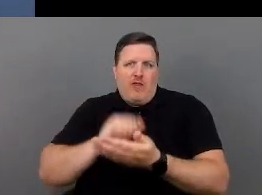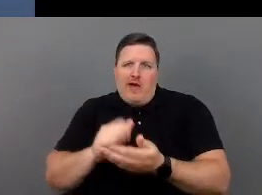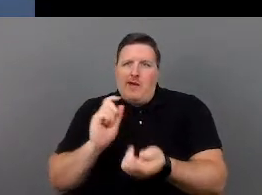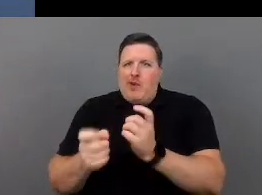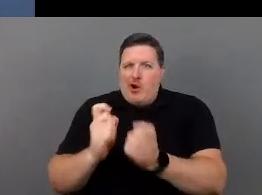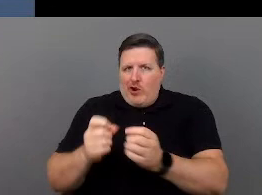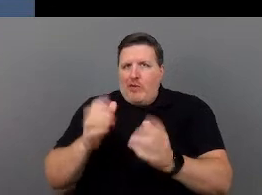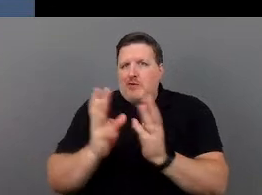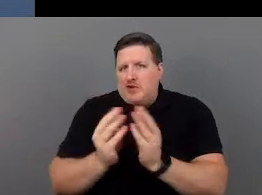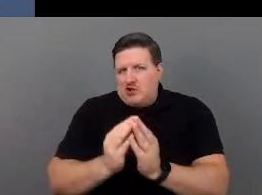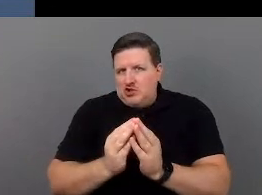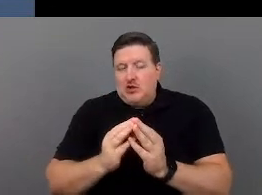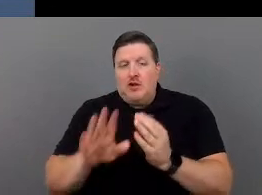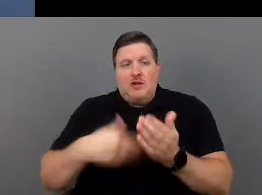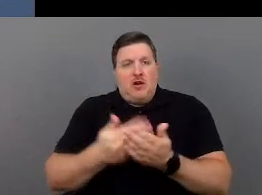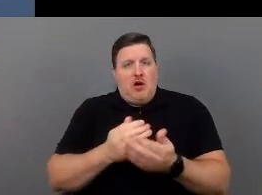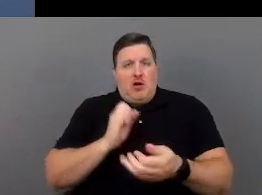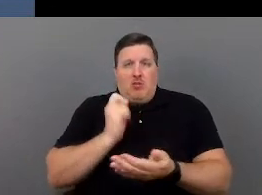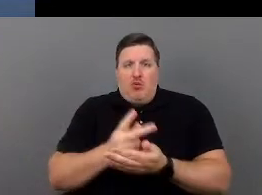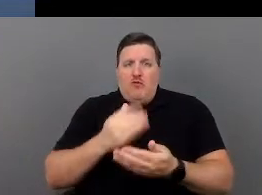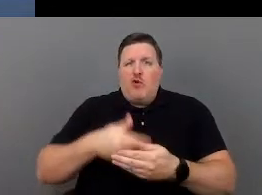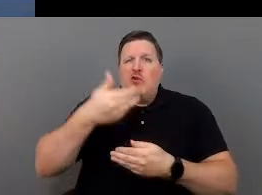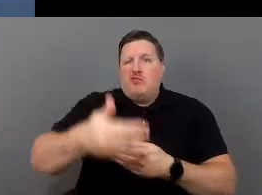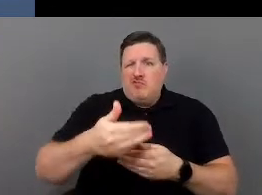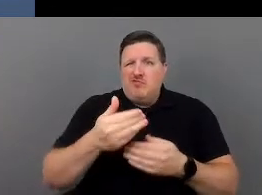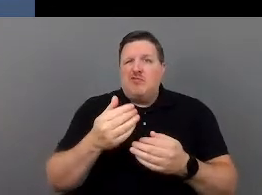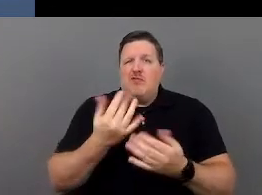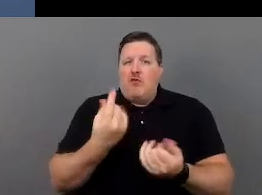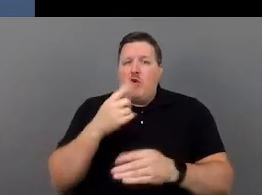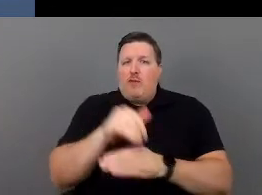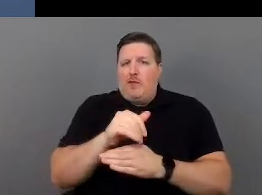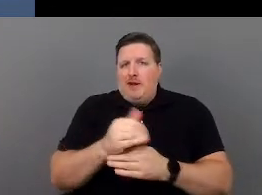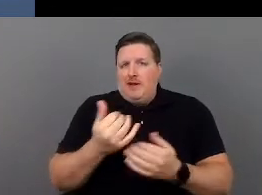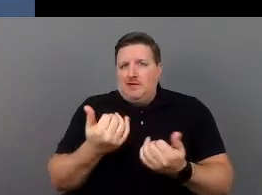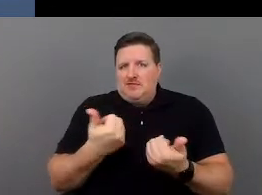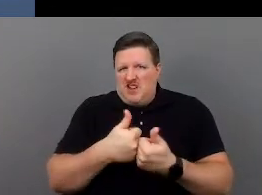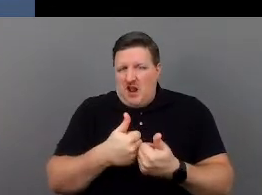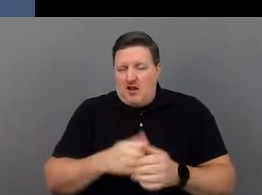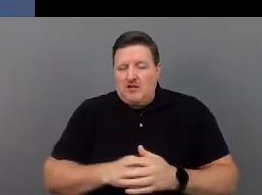MEETING TONIGHT. THOSE HAVE BEEN FORWARDED AS PART OF THE BASE BUDGET FOR THIS OVERVIEW